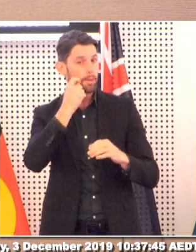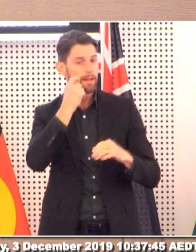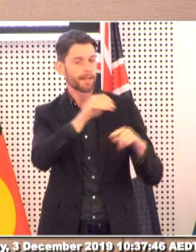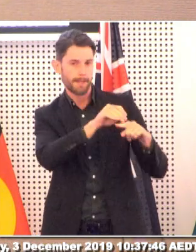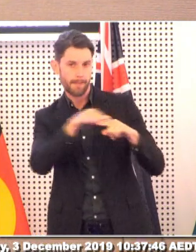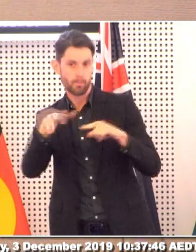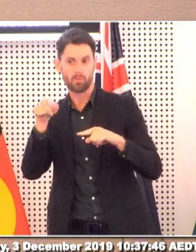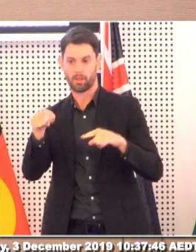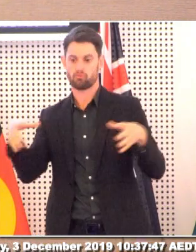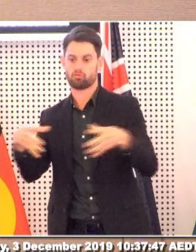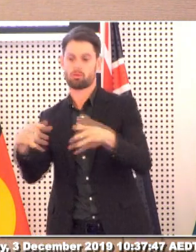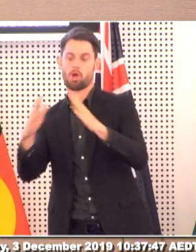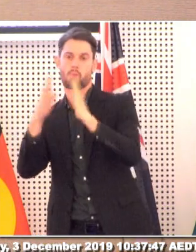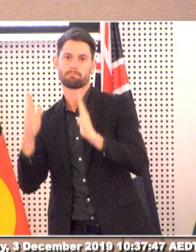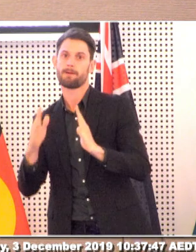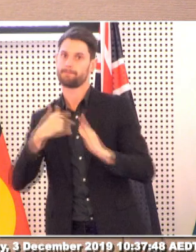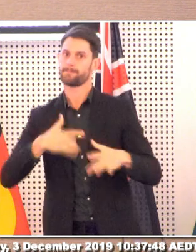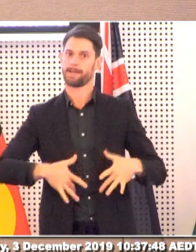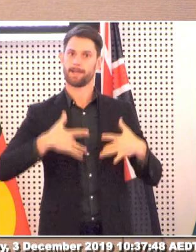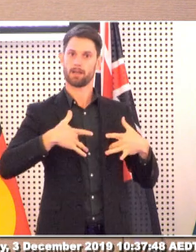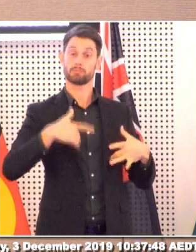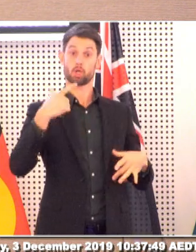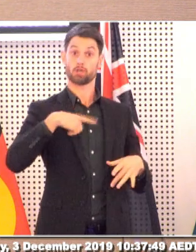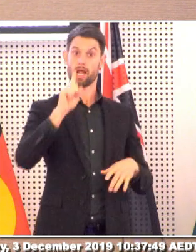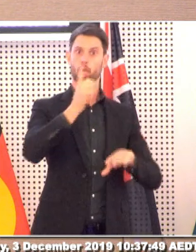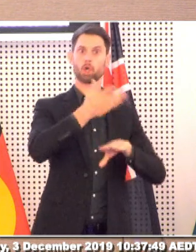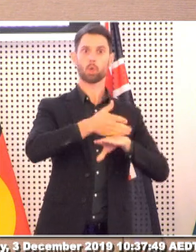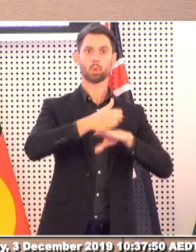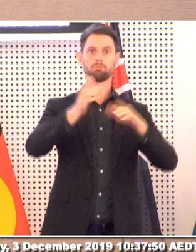So the group home system will be regulated under the specialist disability